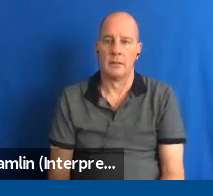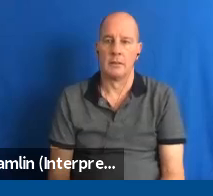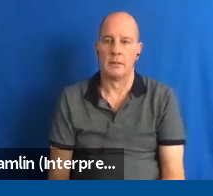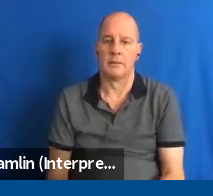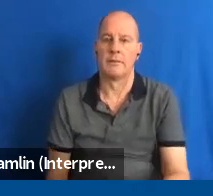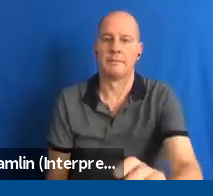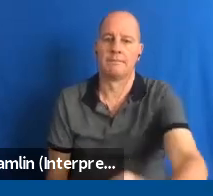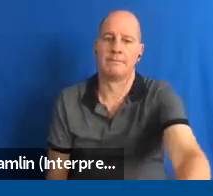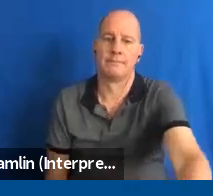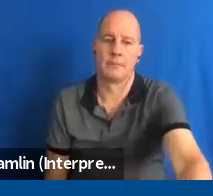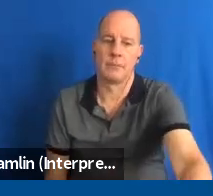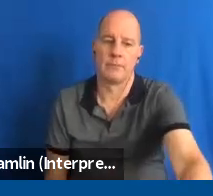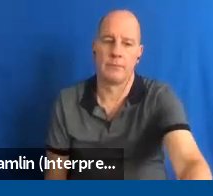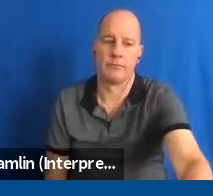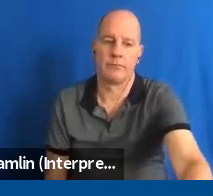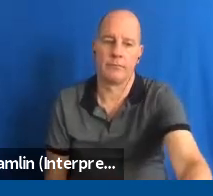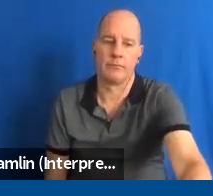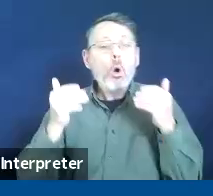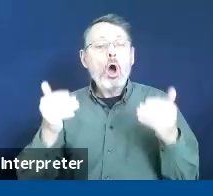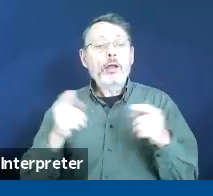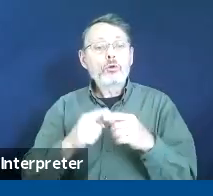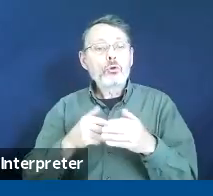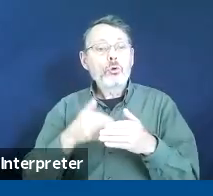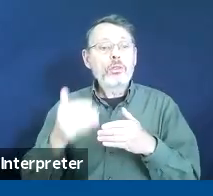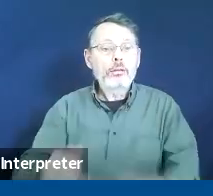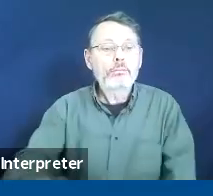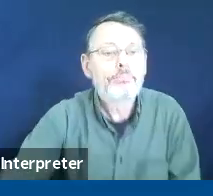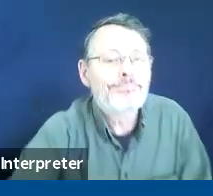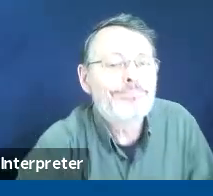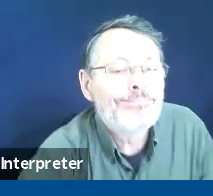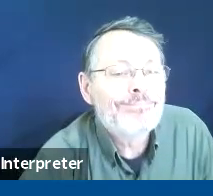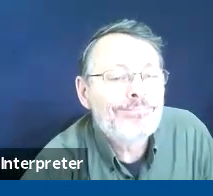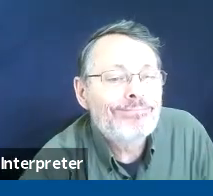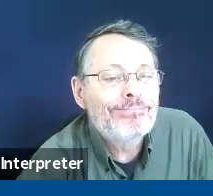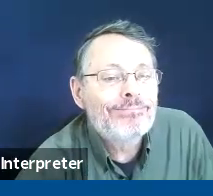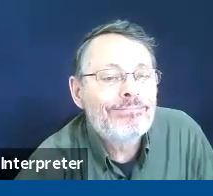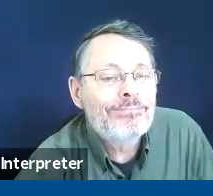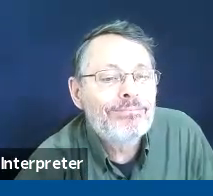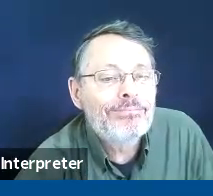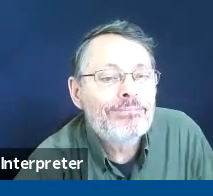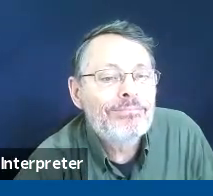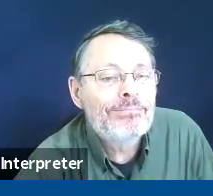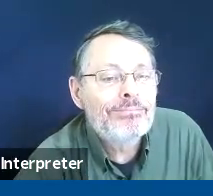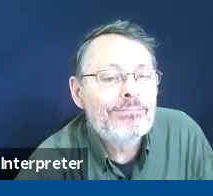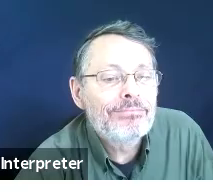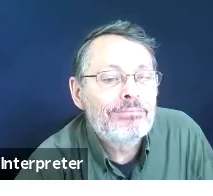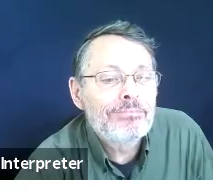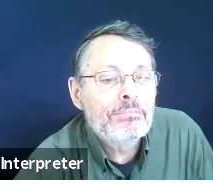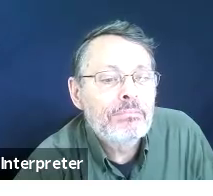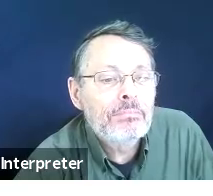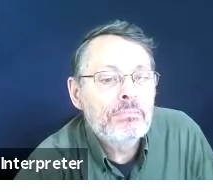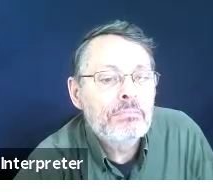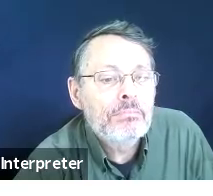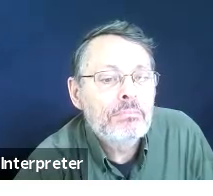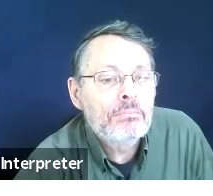If you would move to the next slide, please. This is Charlotte, by the way.